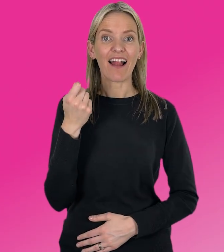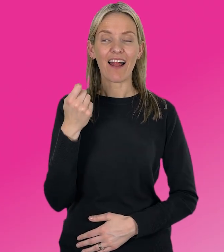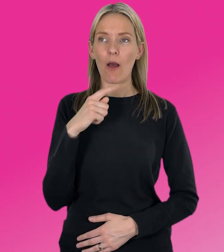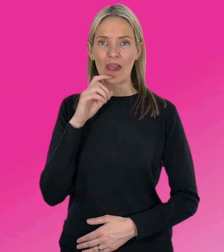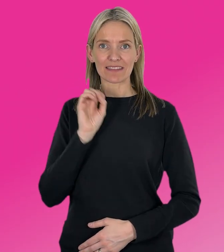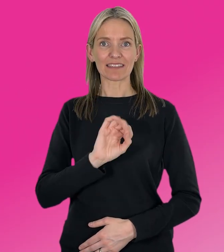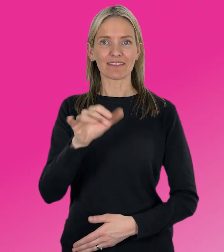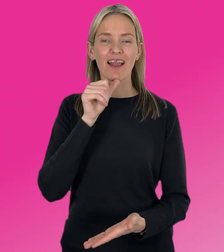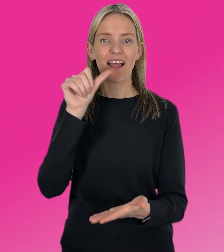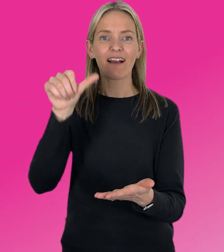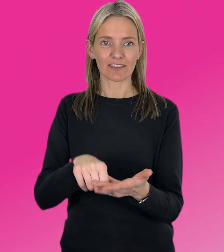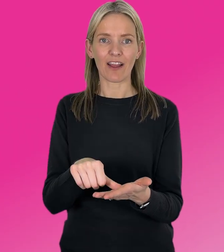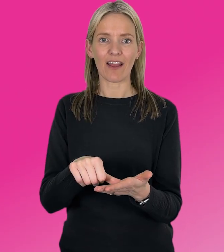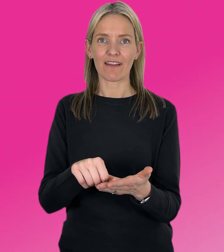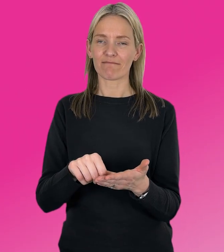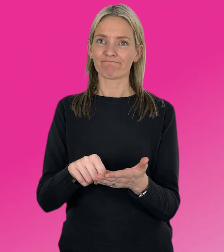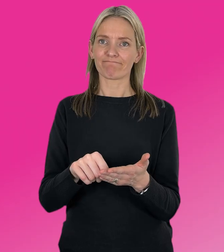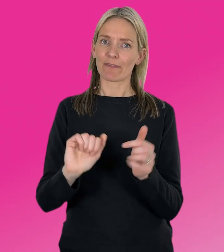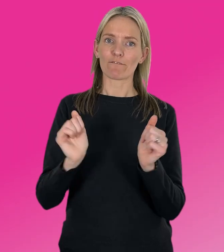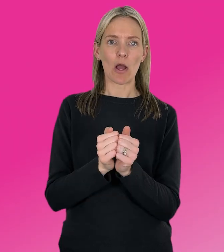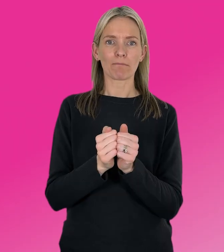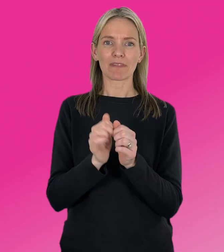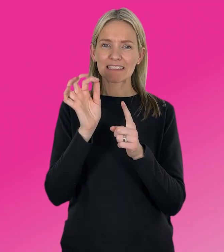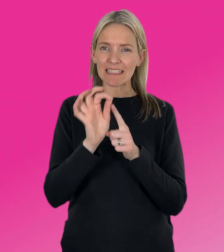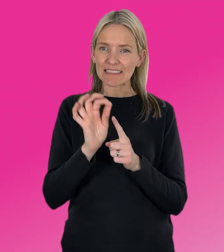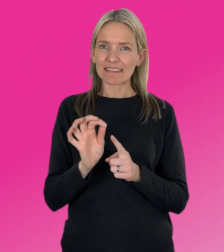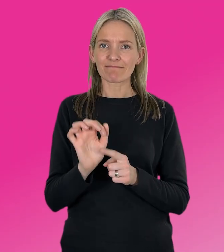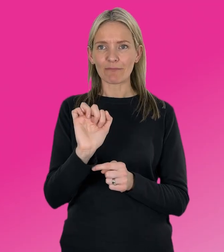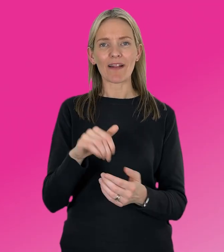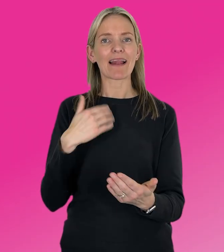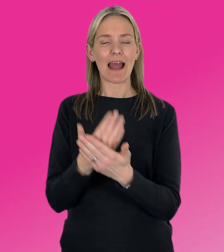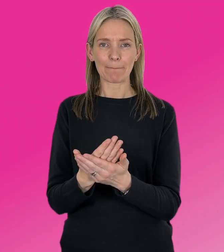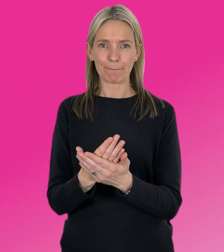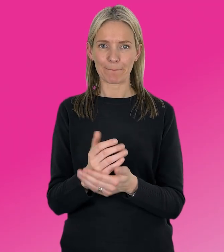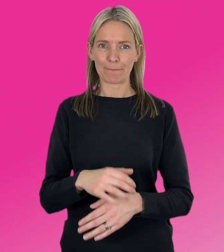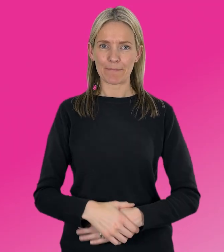we will send you a letter confirming the details of your claim.